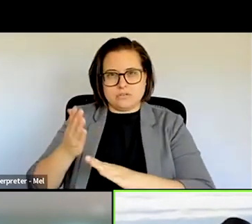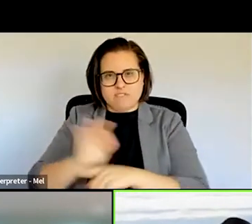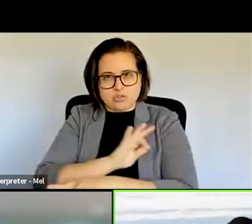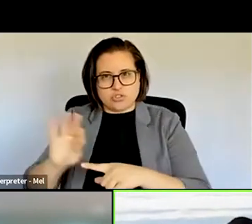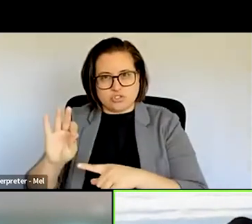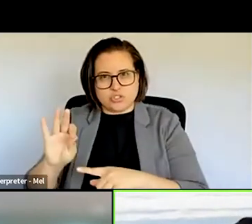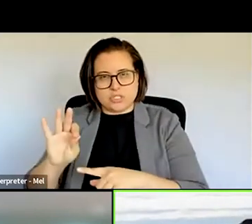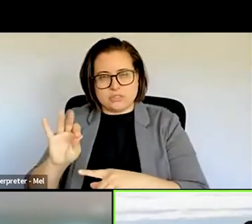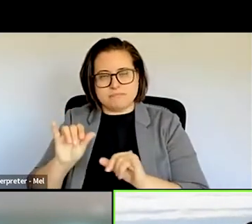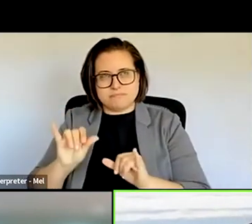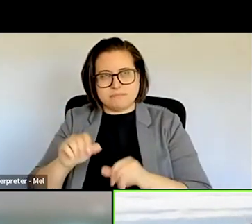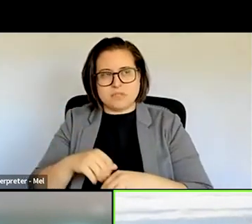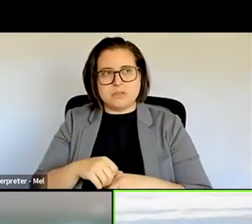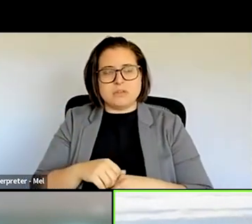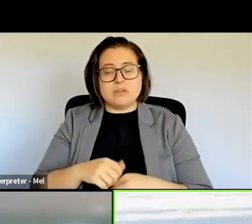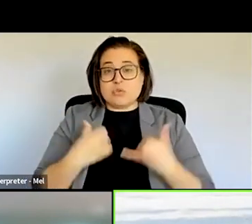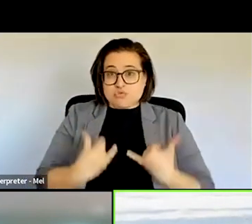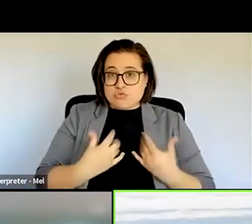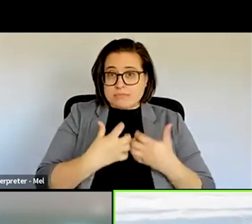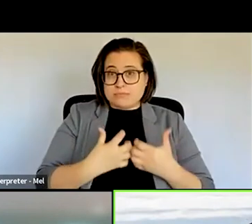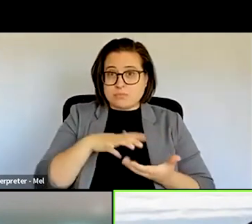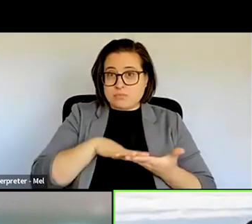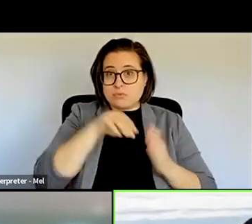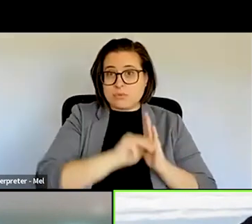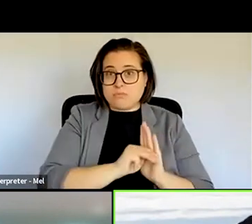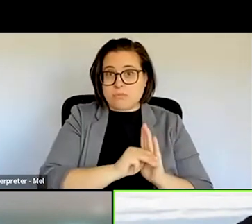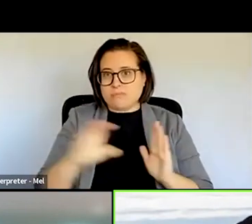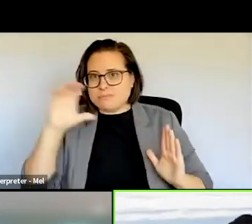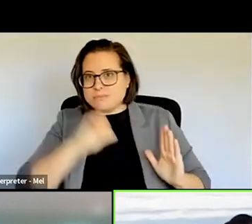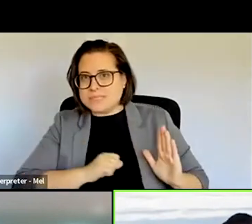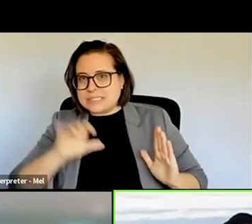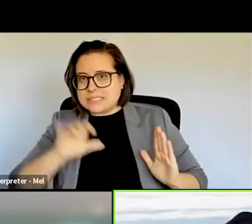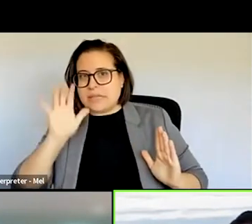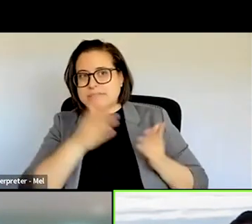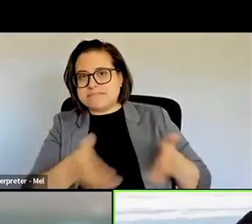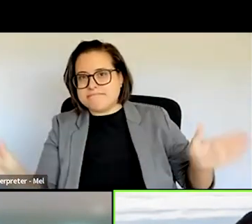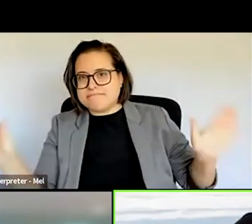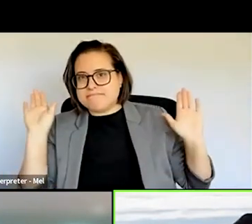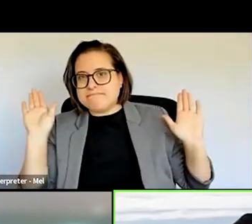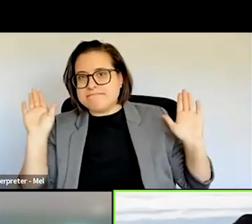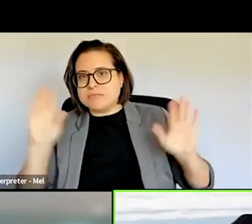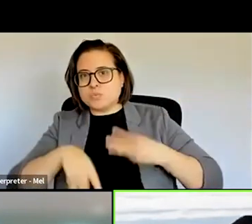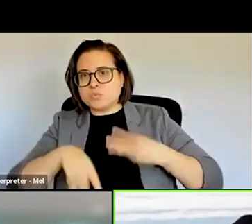current machine learning language models because it only has this statistical ability to produce